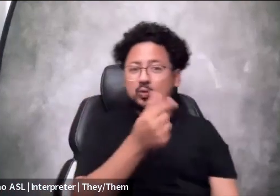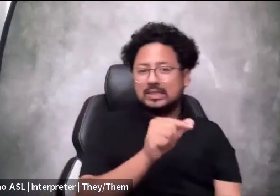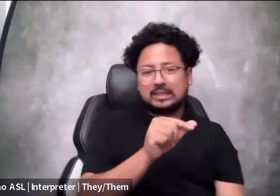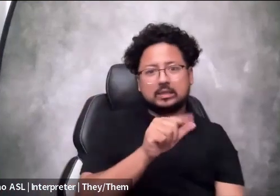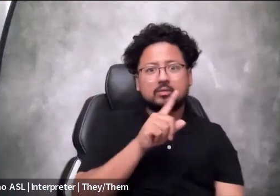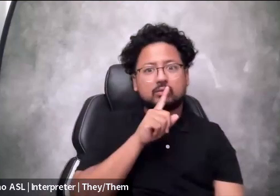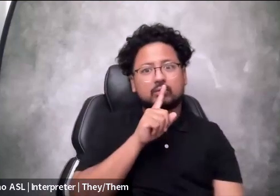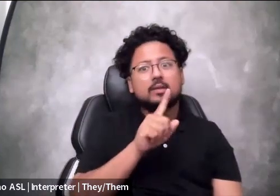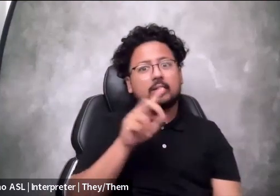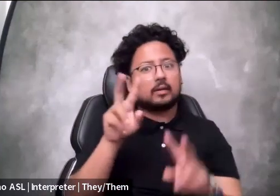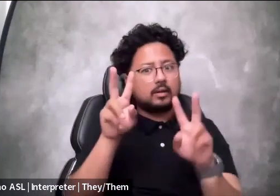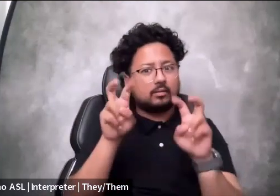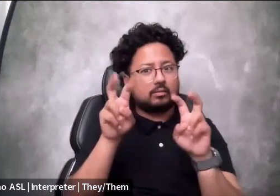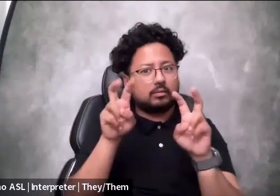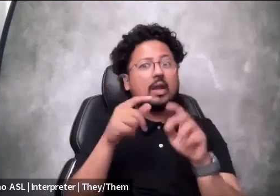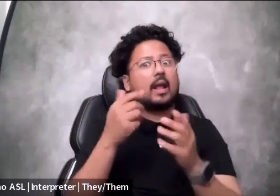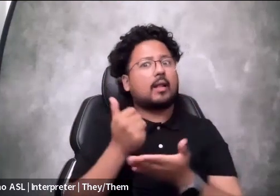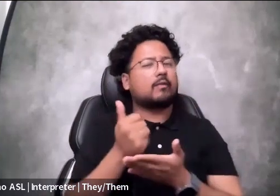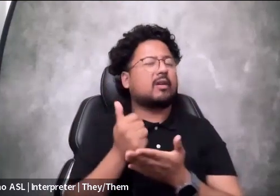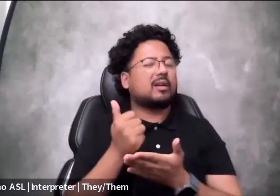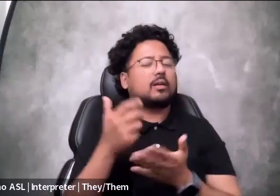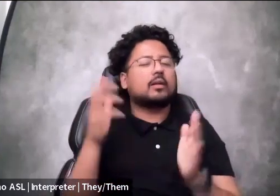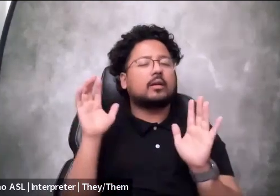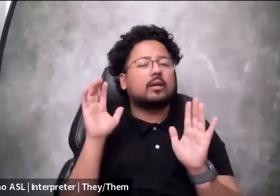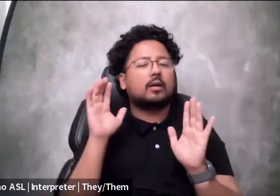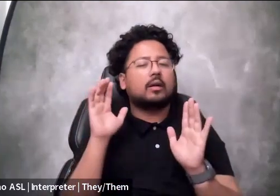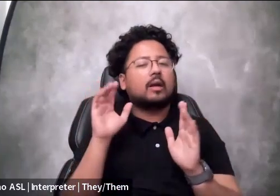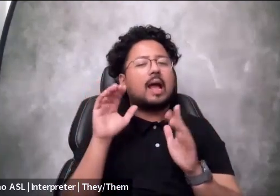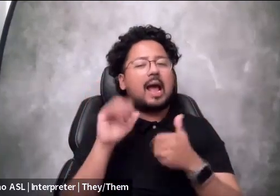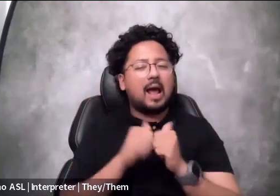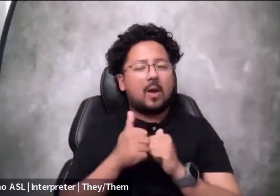she's still very helpful in times, in ways that Melissa doesn't always need.